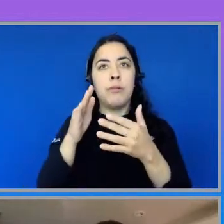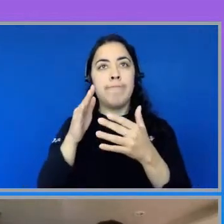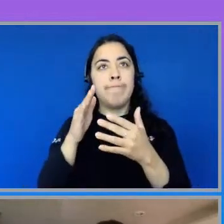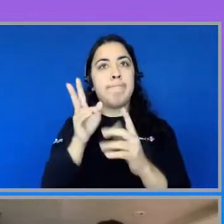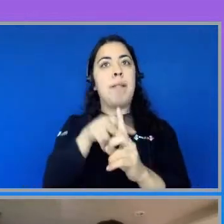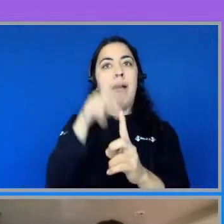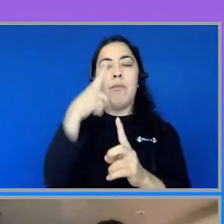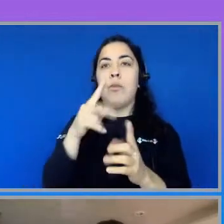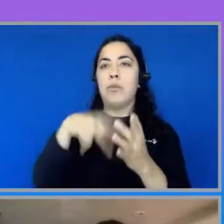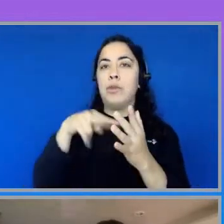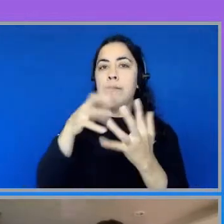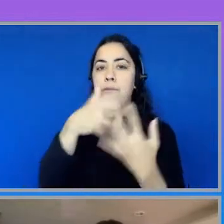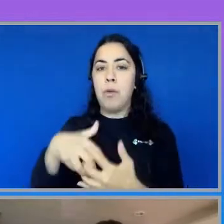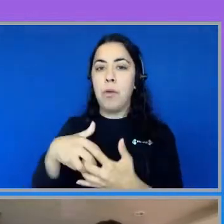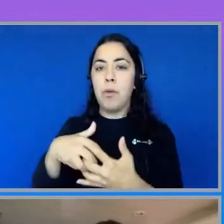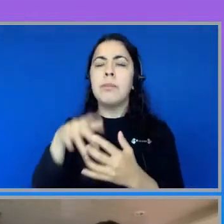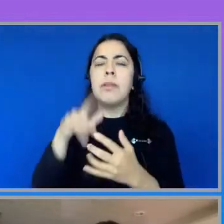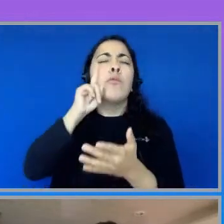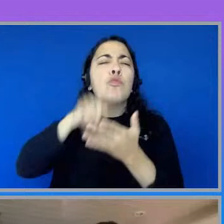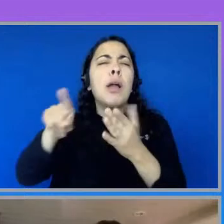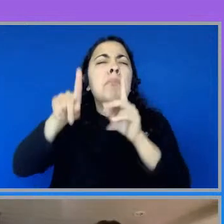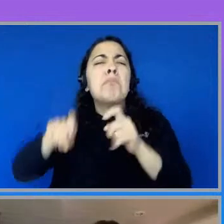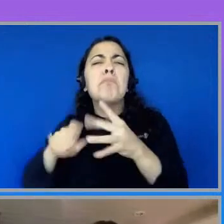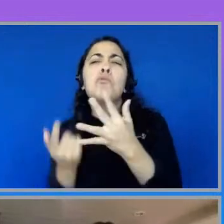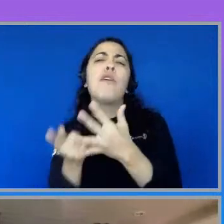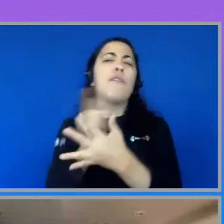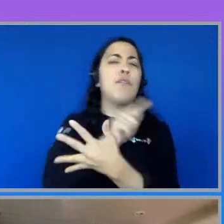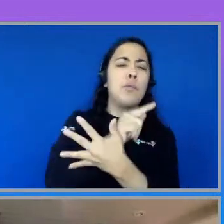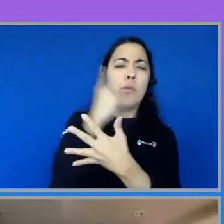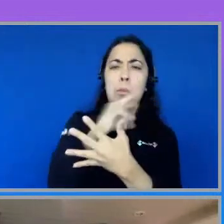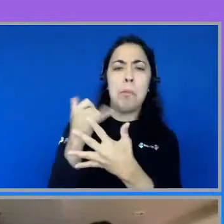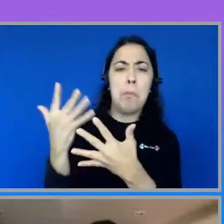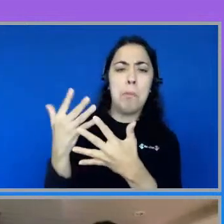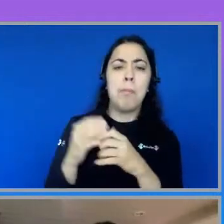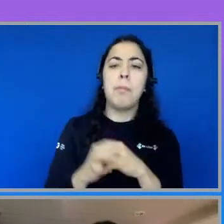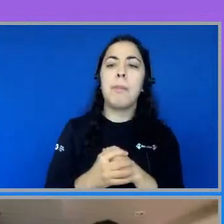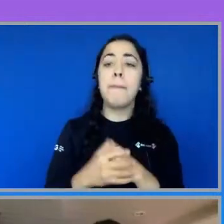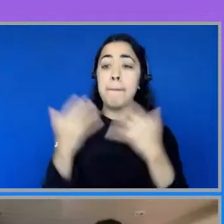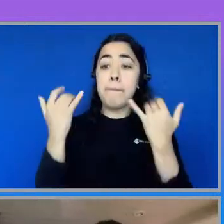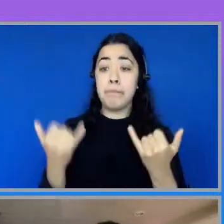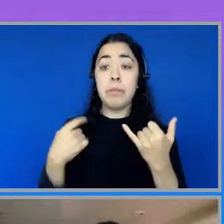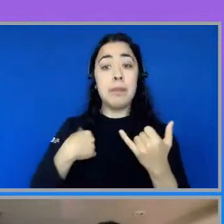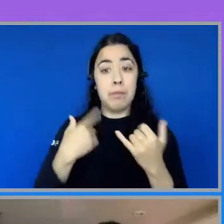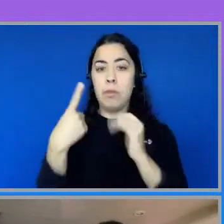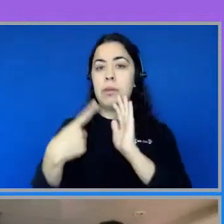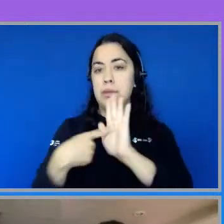works for our reverse flex